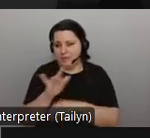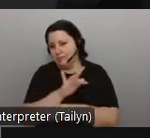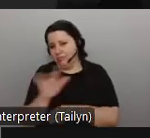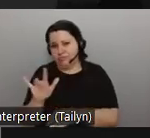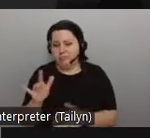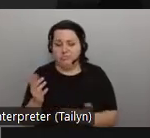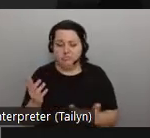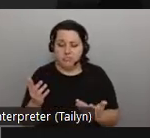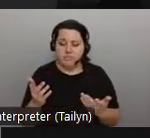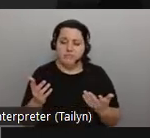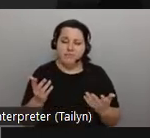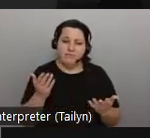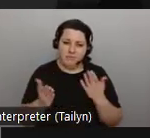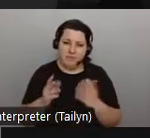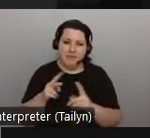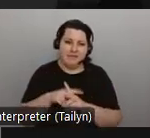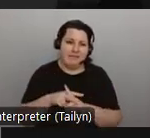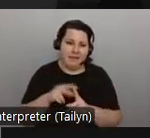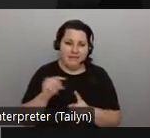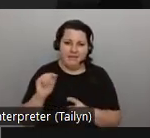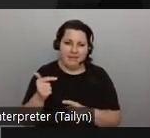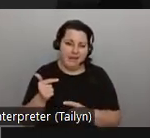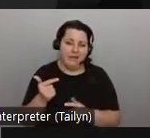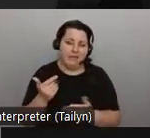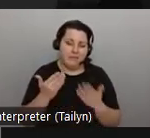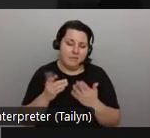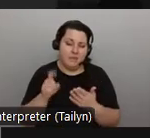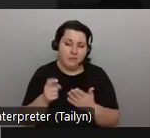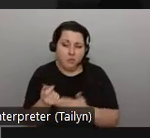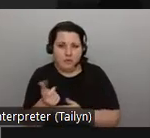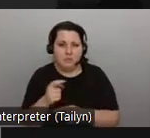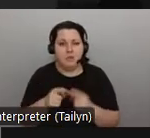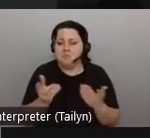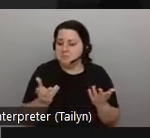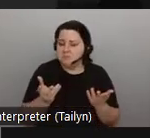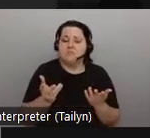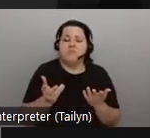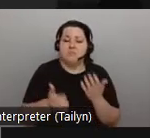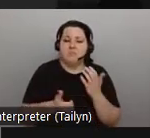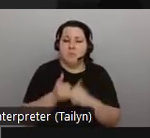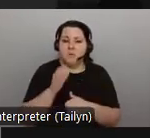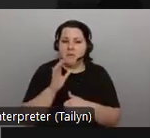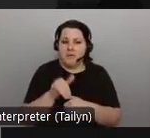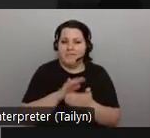press enter to create space between lines it might assign a tag there